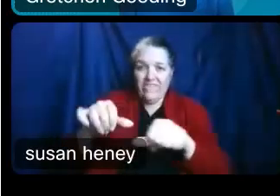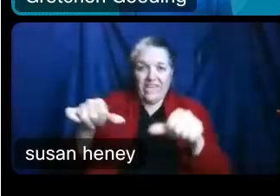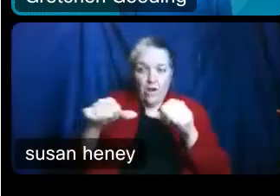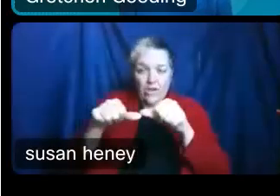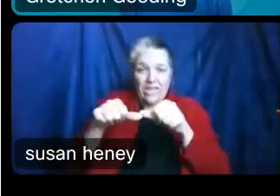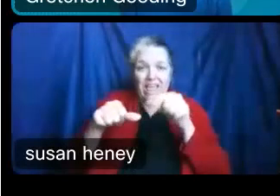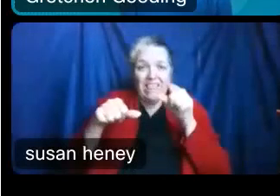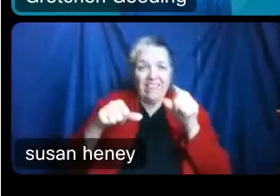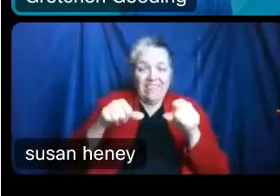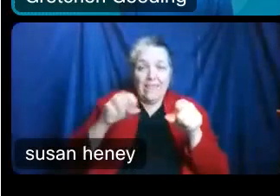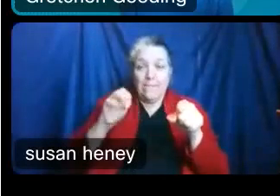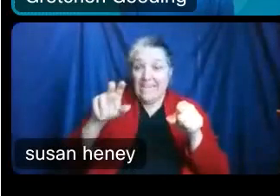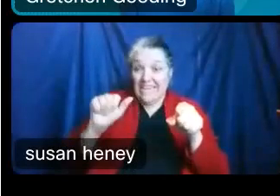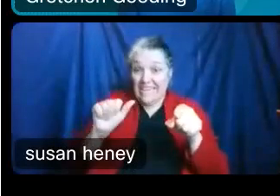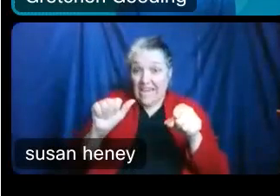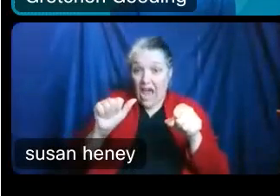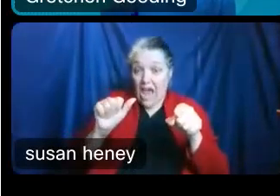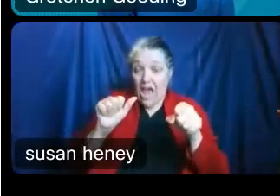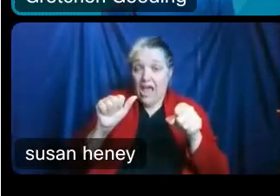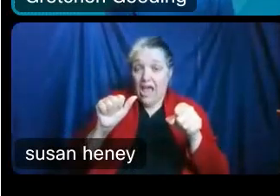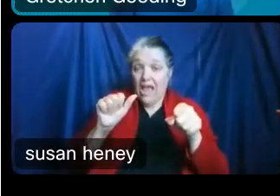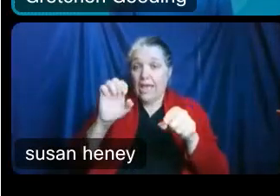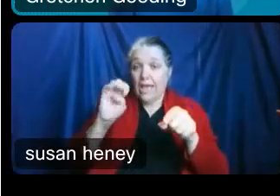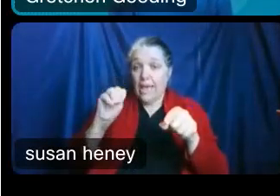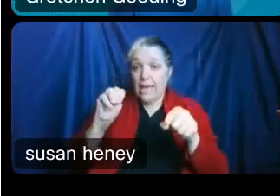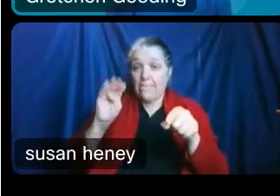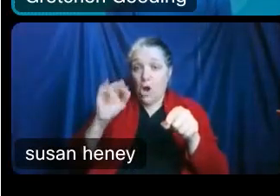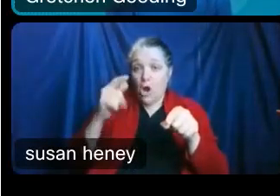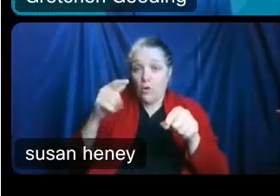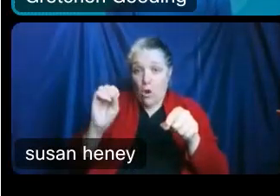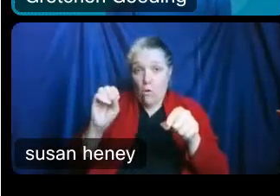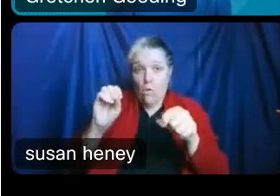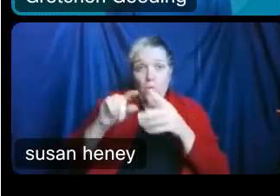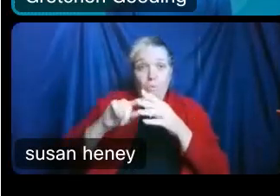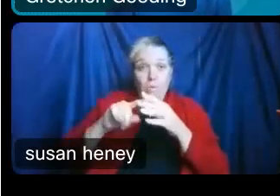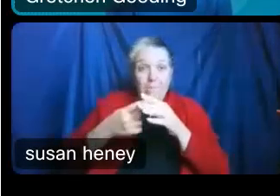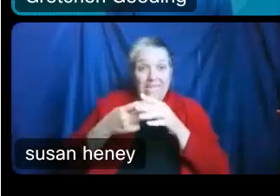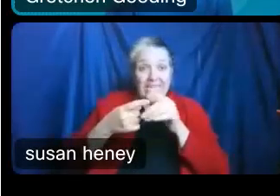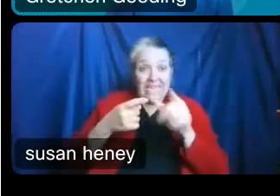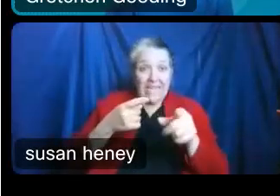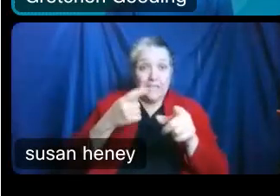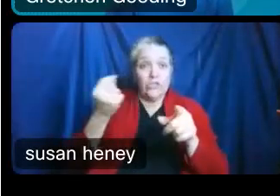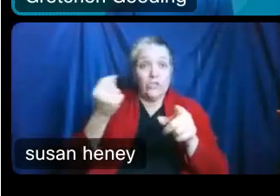Tuesday, December 5th at 10:00 A.M Eastern Standard Time. The embargo site will contain